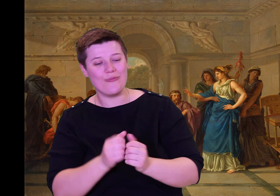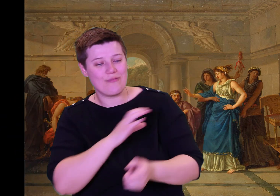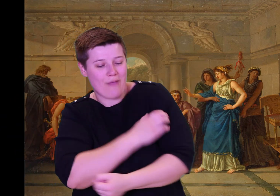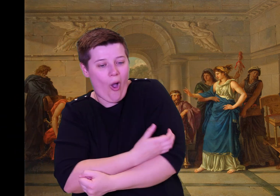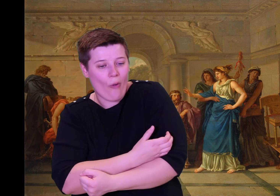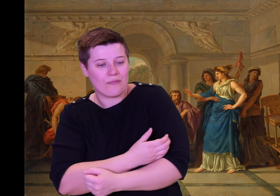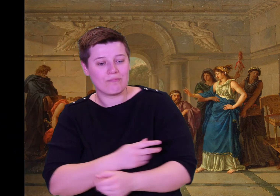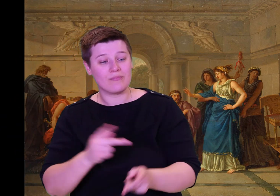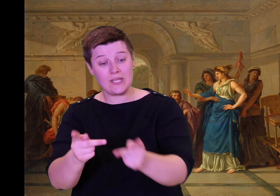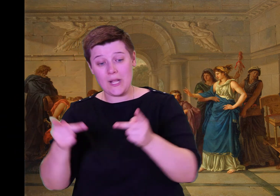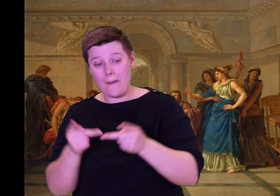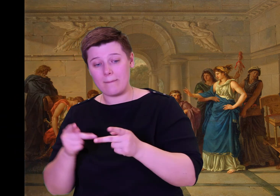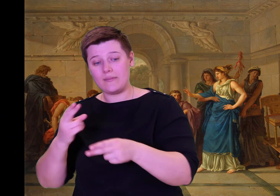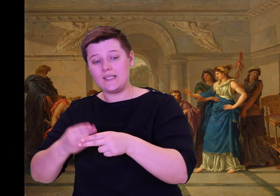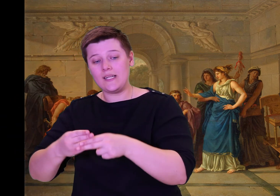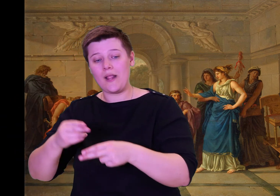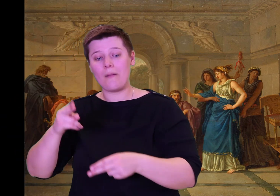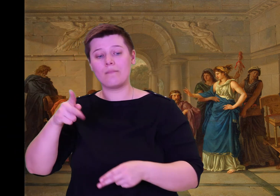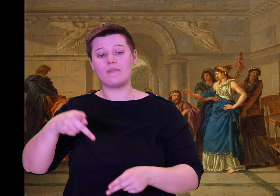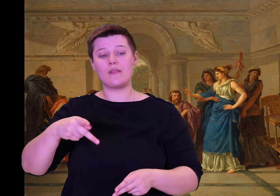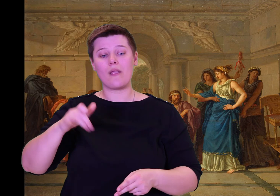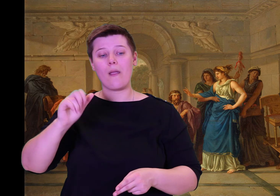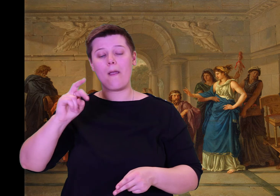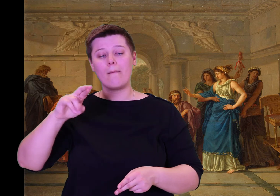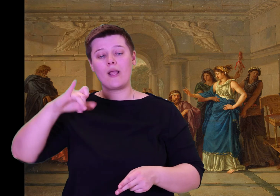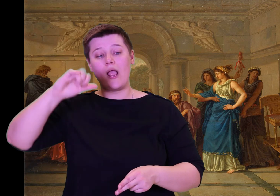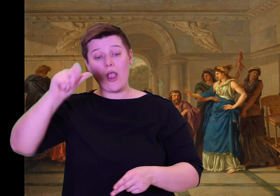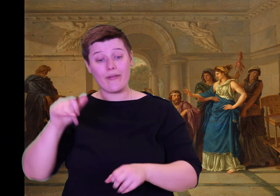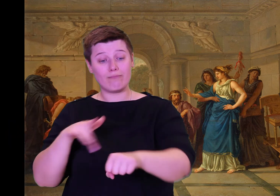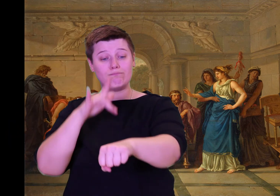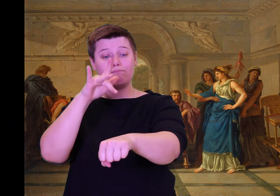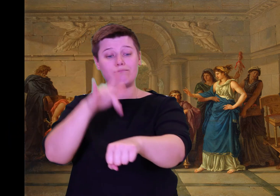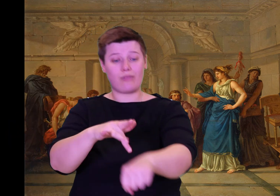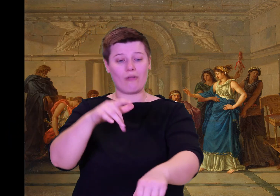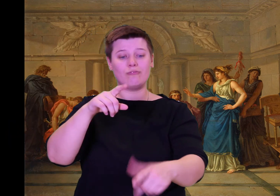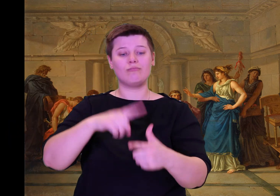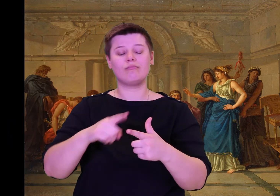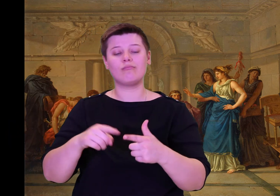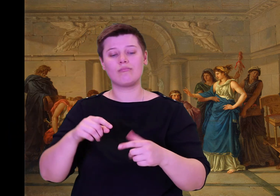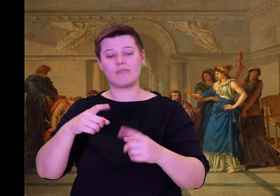Divine Calypso told her guest to sit upon a gleaming, glittering chair, and said,